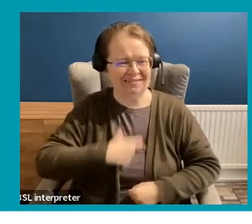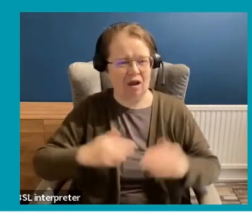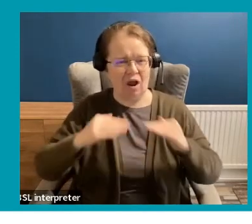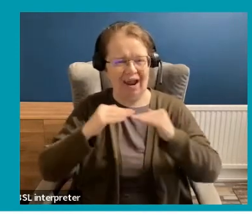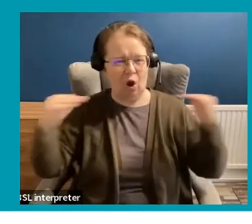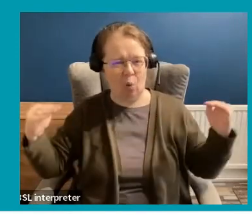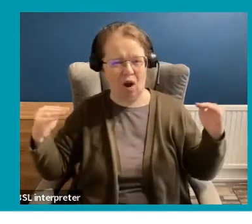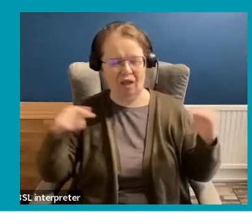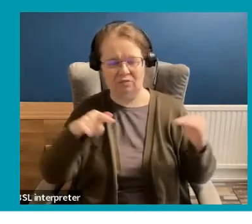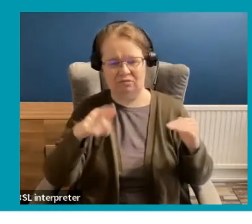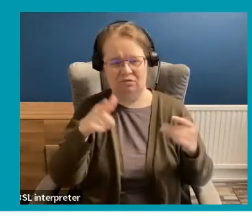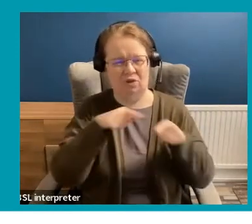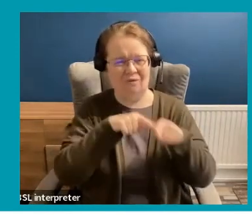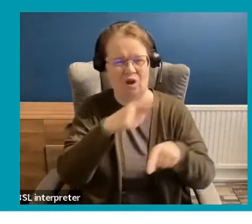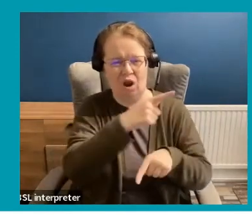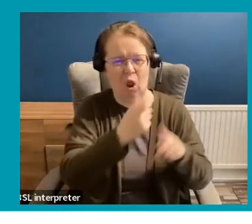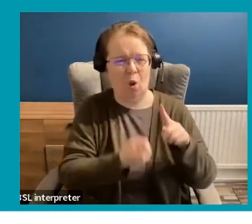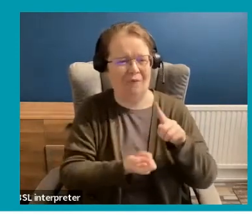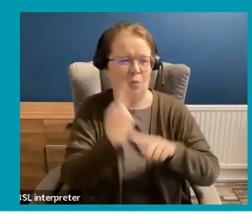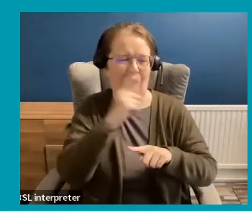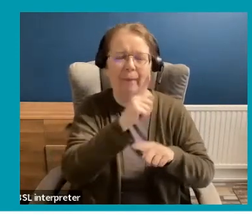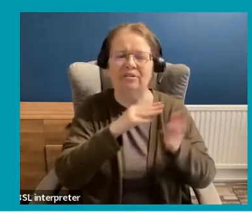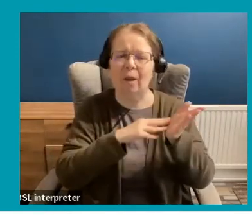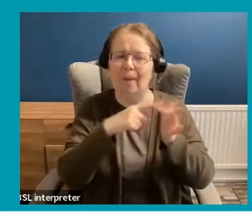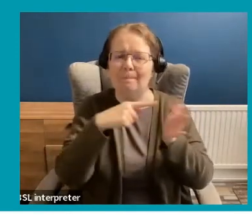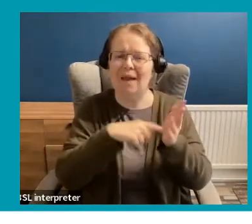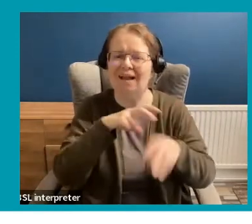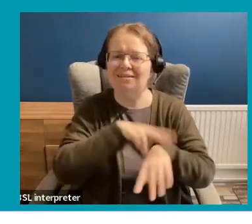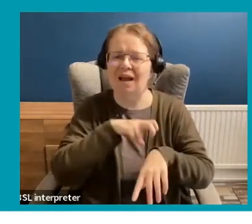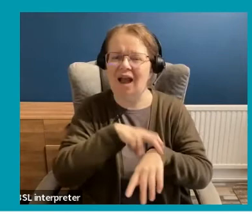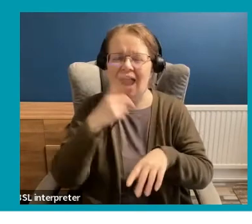what has happened in the met police and Sarah last year.